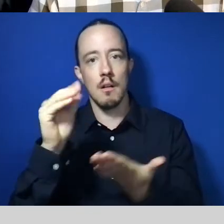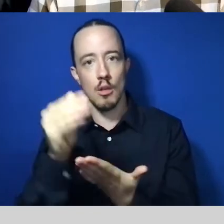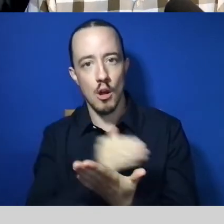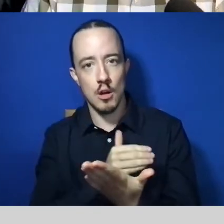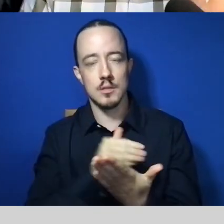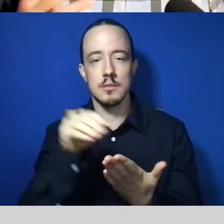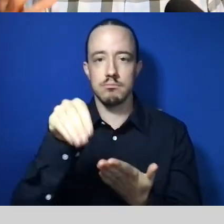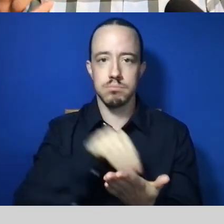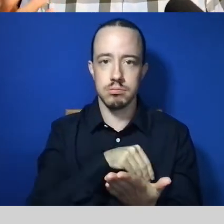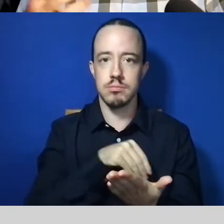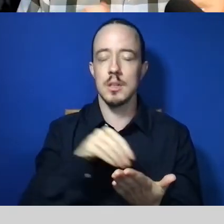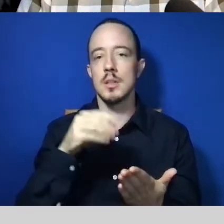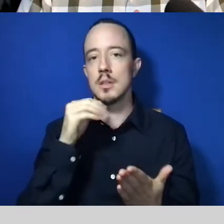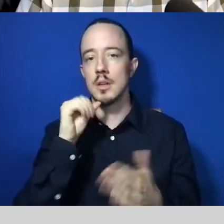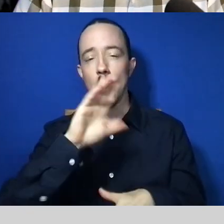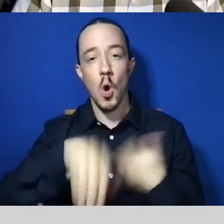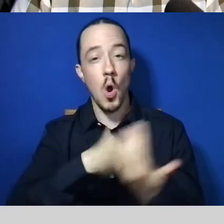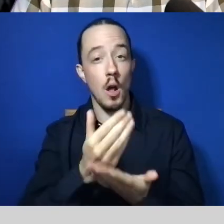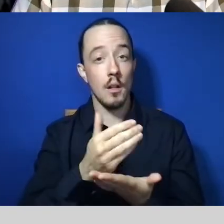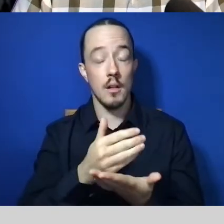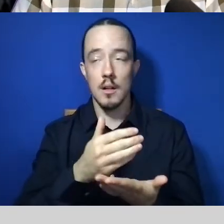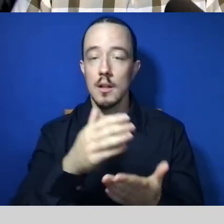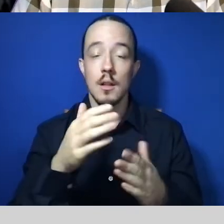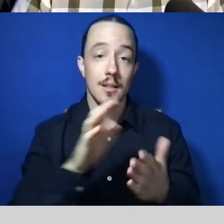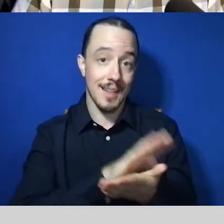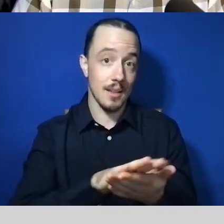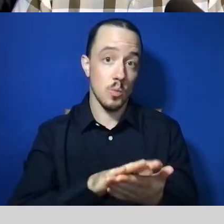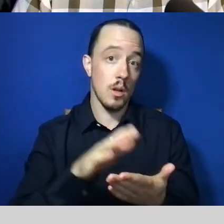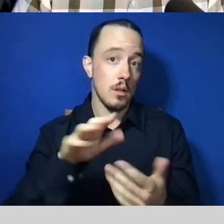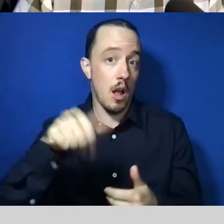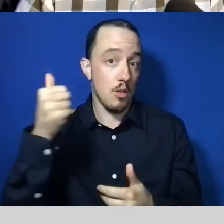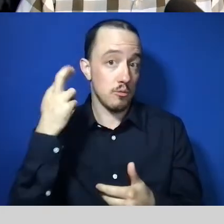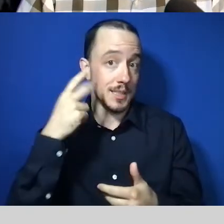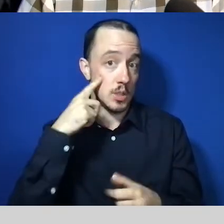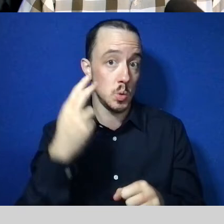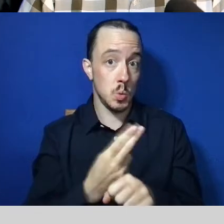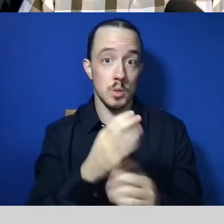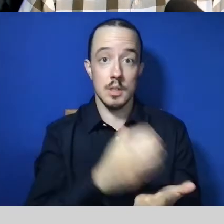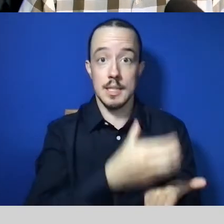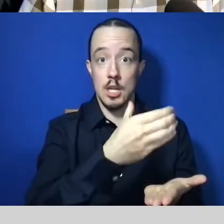another nice reason to use containers for this and not do virtual machines and just run this